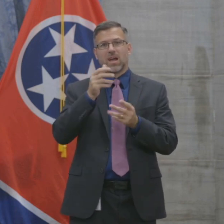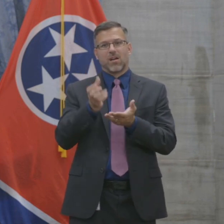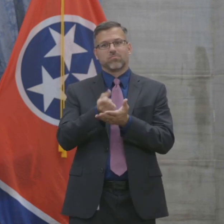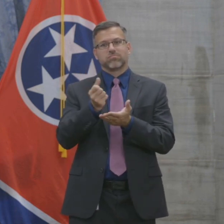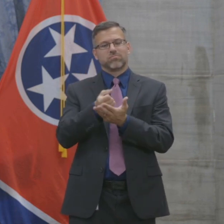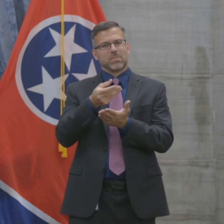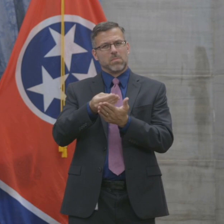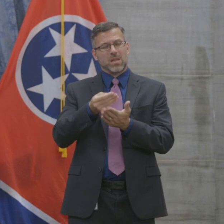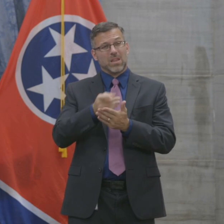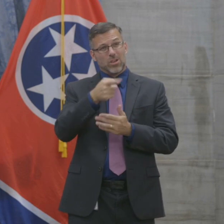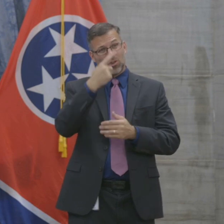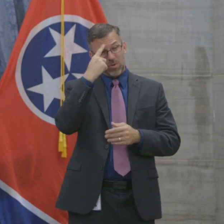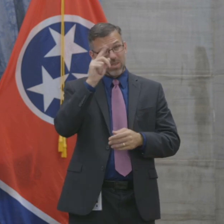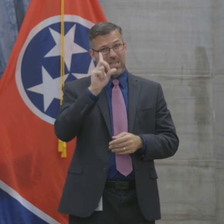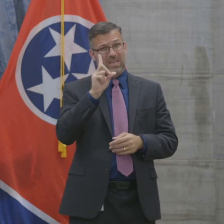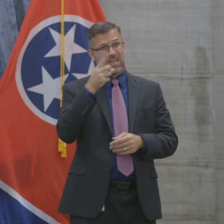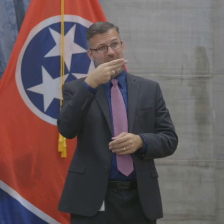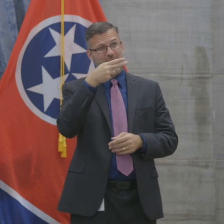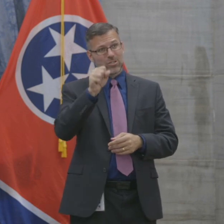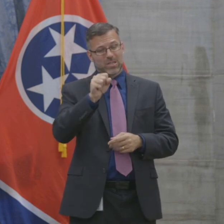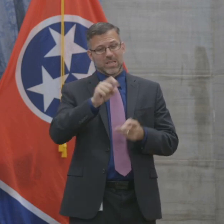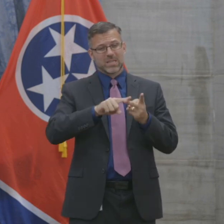All right. A lot of reports, a lot of information,